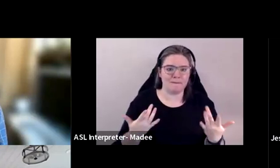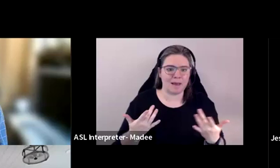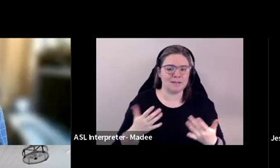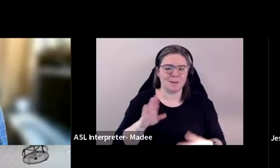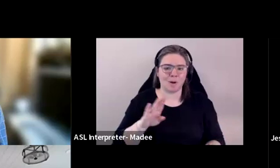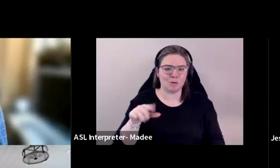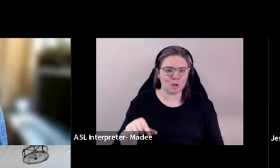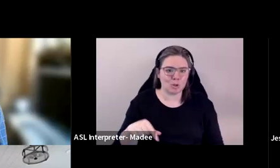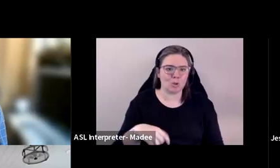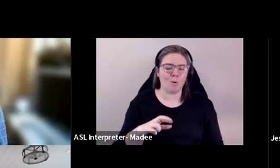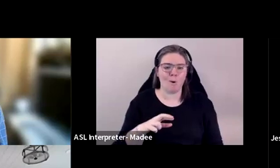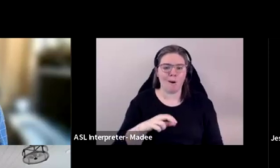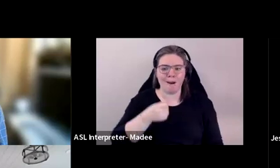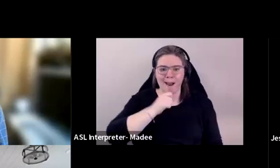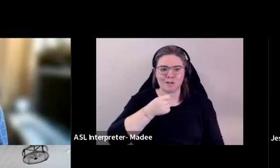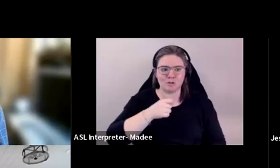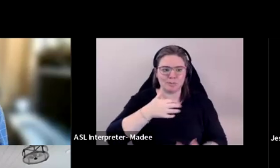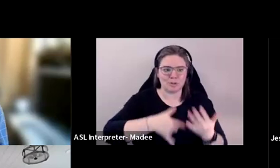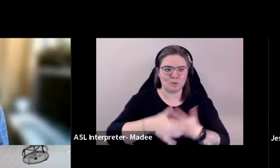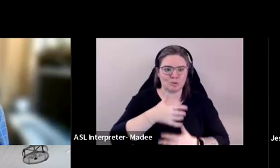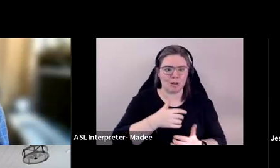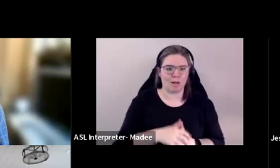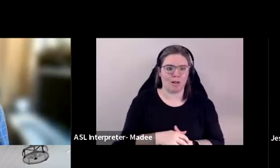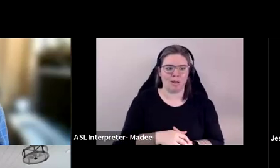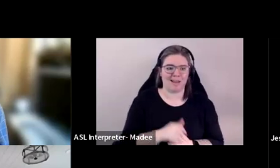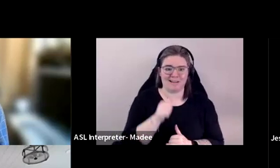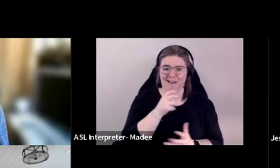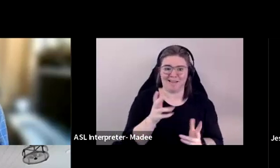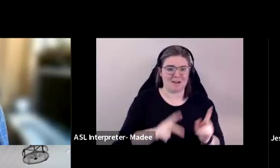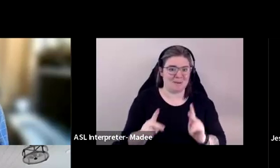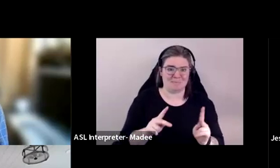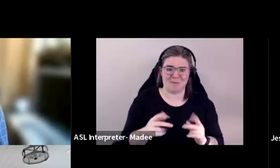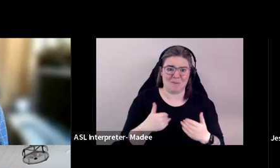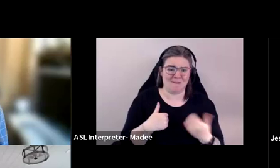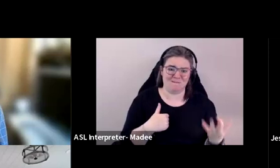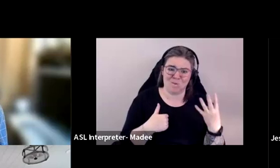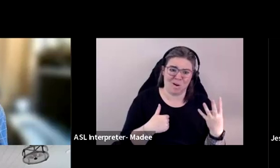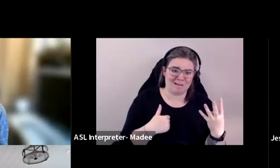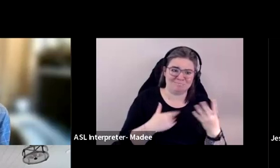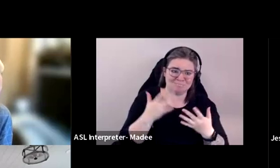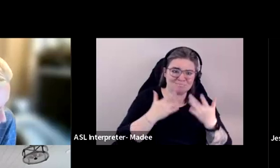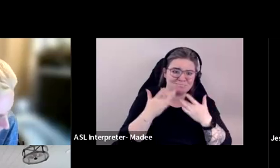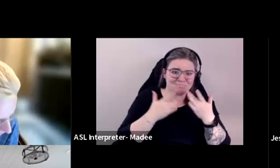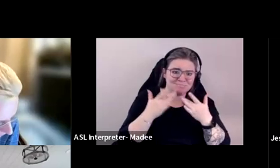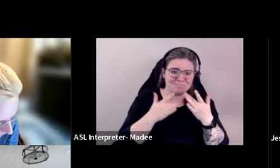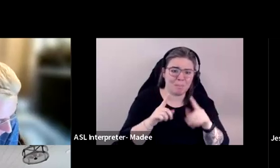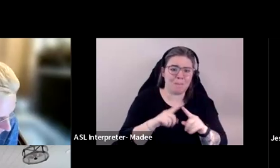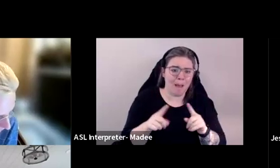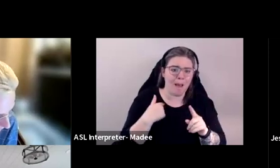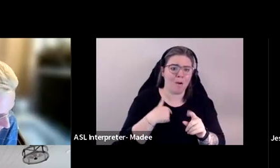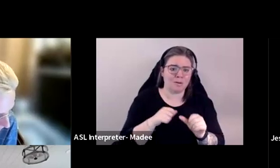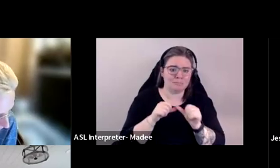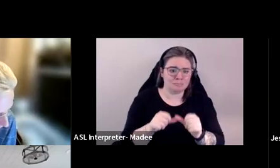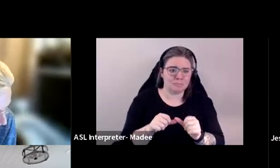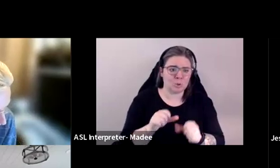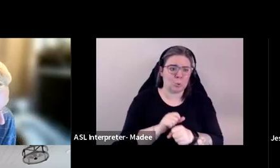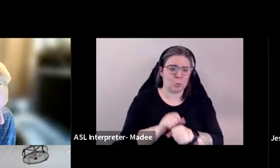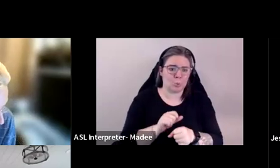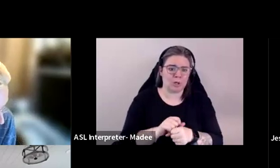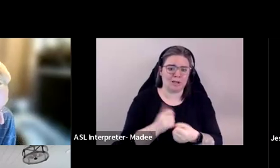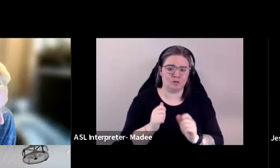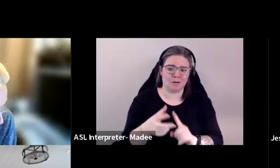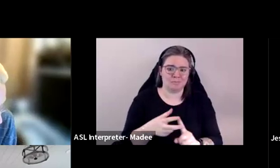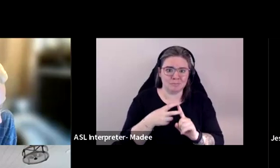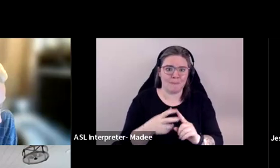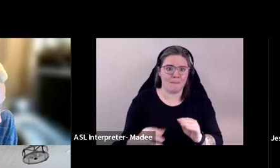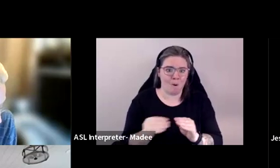Maria Cordova: We only have. We don't have very many people. We have about 4 people right now, neighborhood connectors, but we keep working to get the board out so people will come together and start talking.